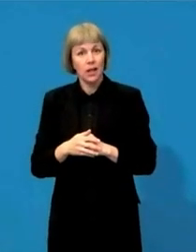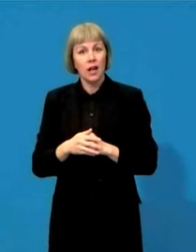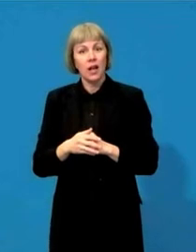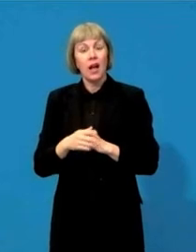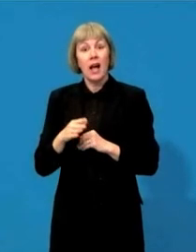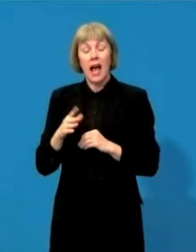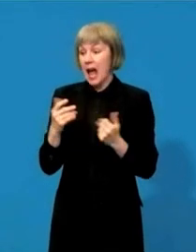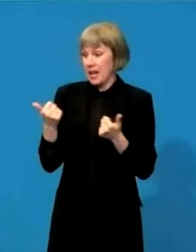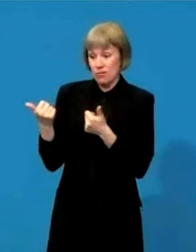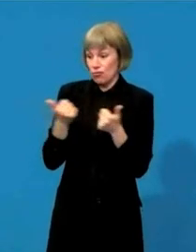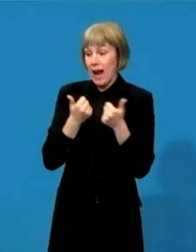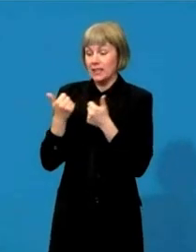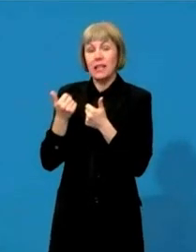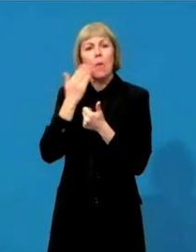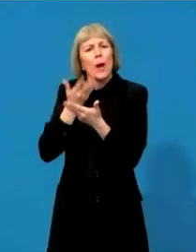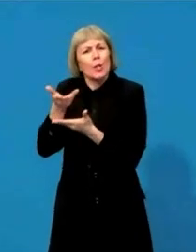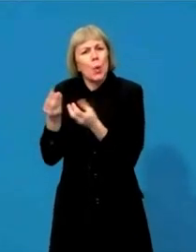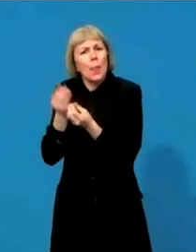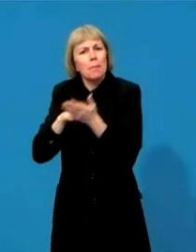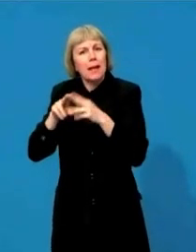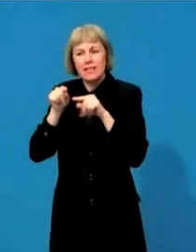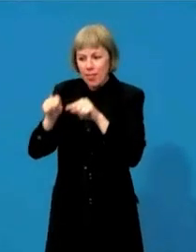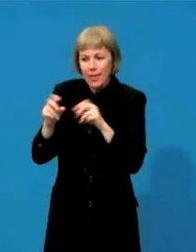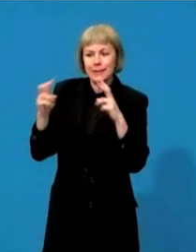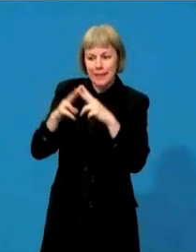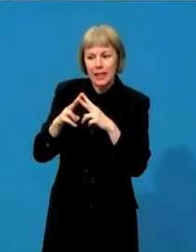And I honestly think - because I started interviewing people before the NDIS rolled